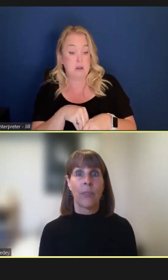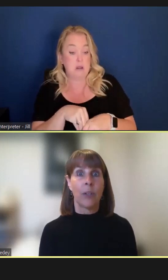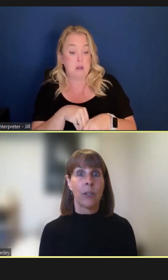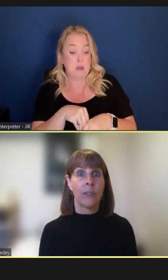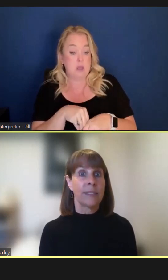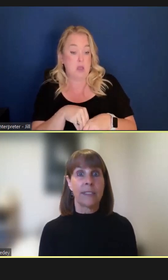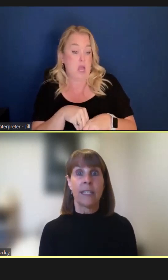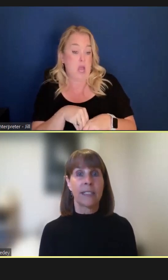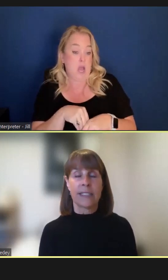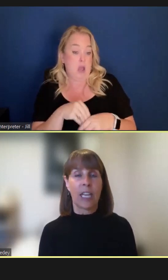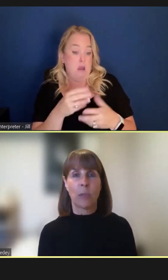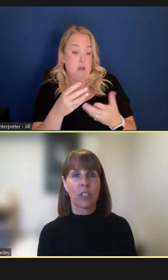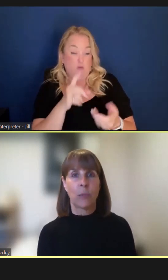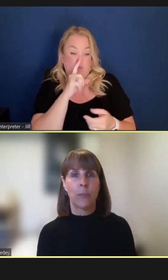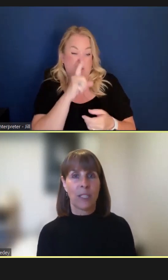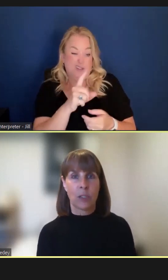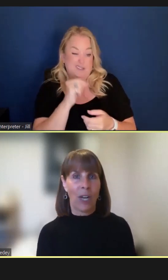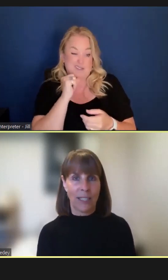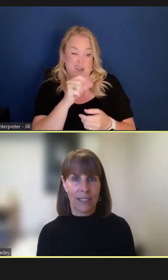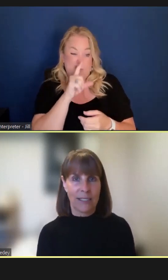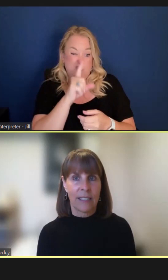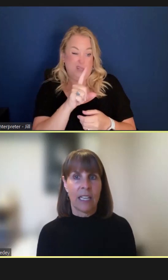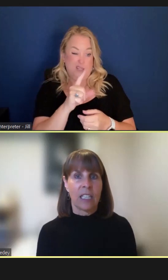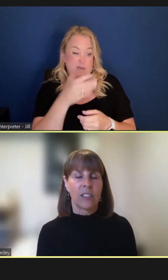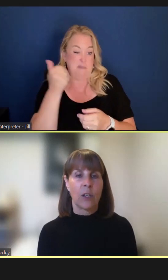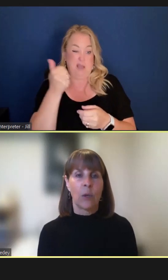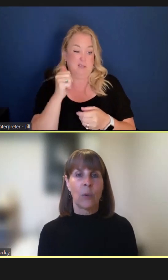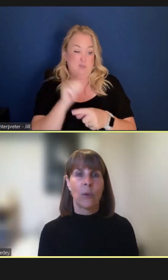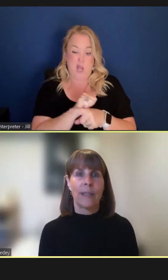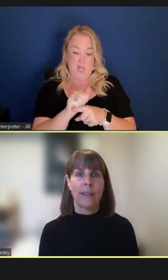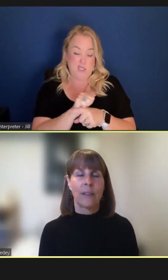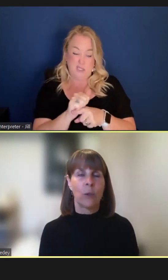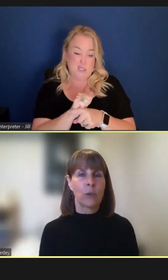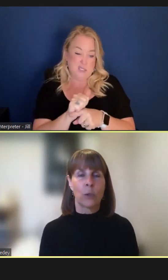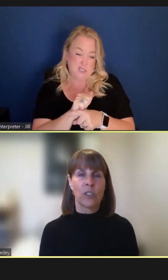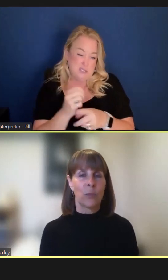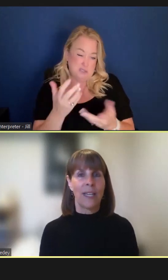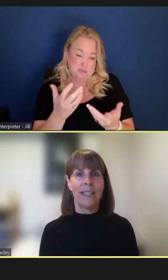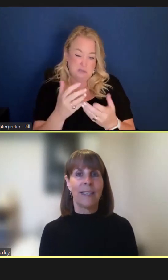there is not an established best practice so those words may